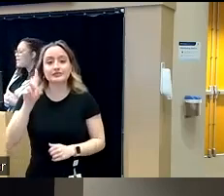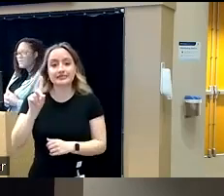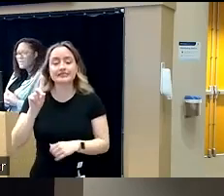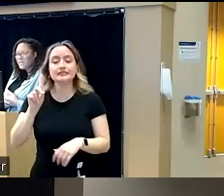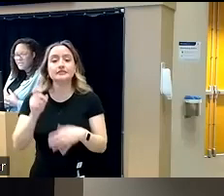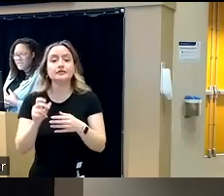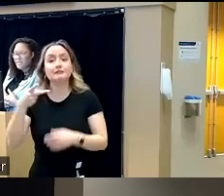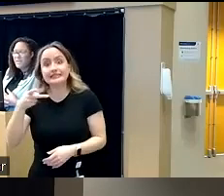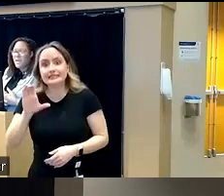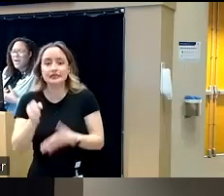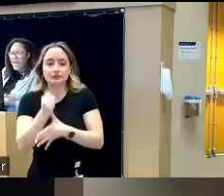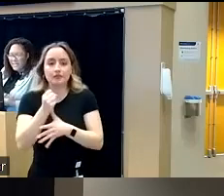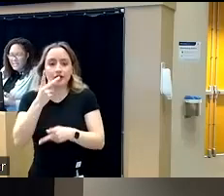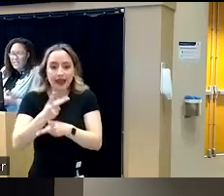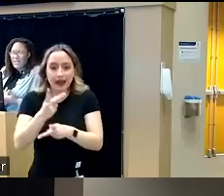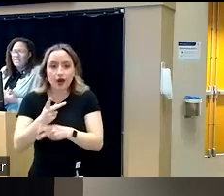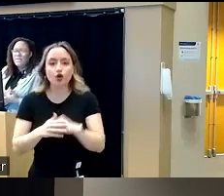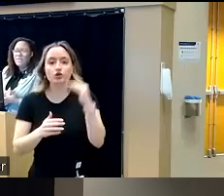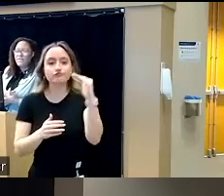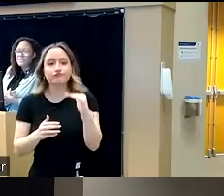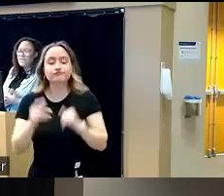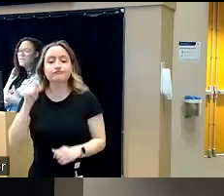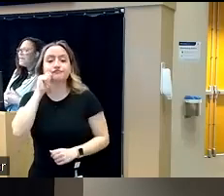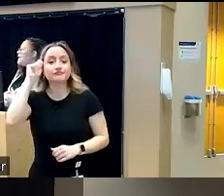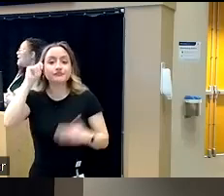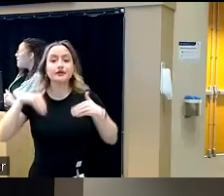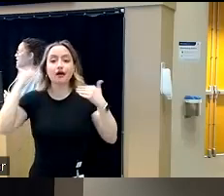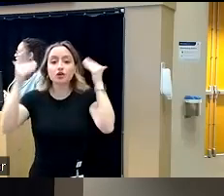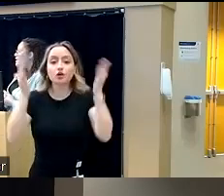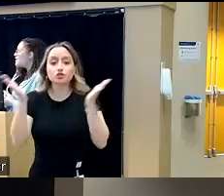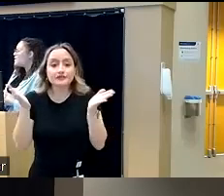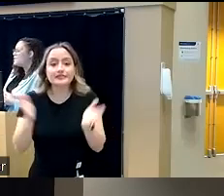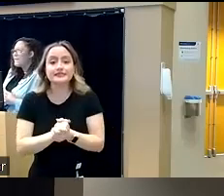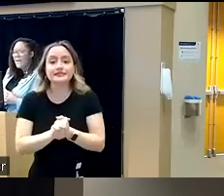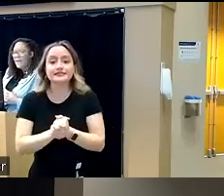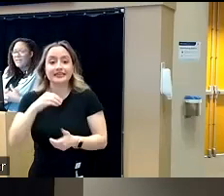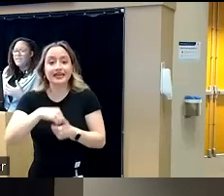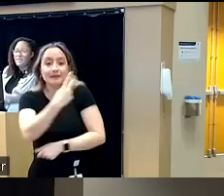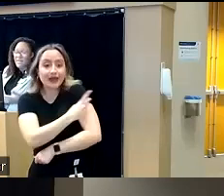Care consultation team our Adolescent and Young Adult Services and inpatient addiction addiction